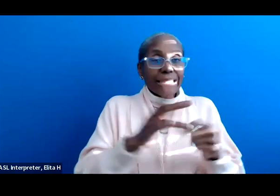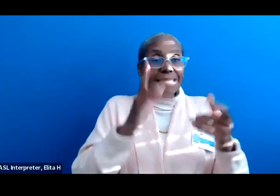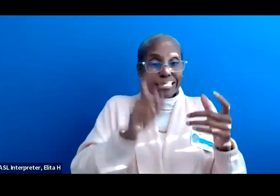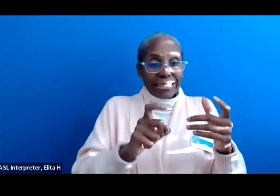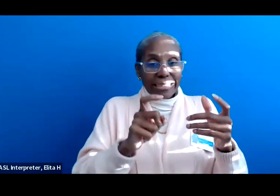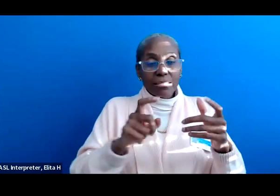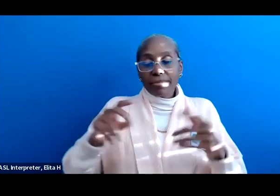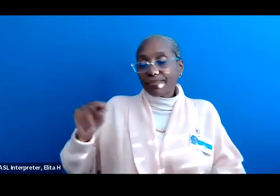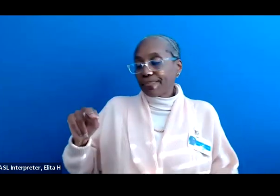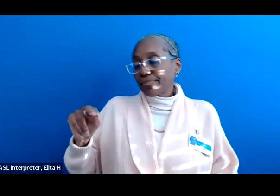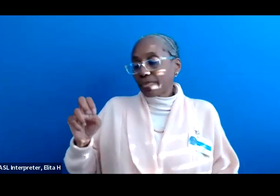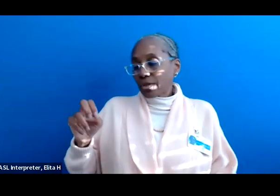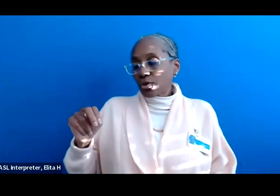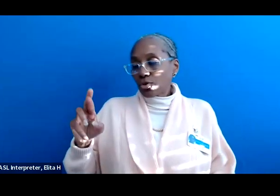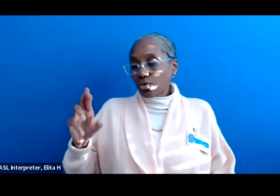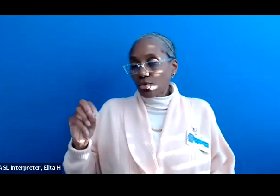bladder or bowel program.